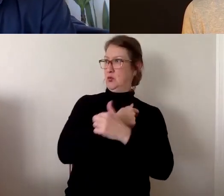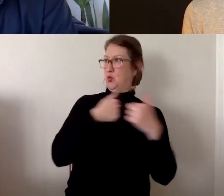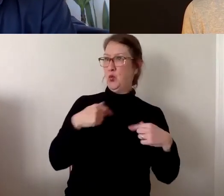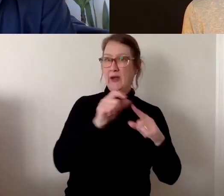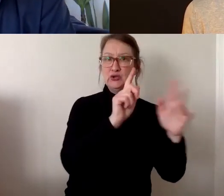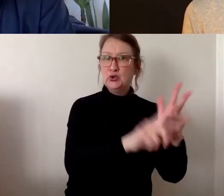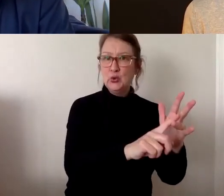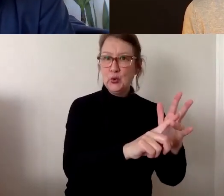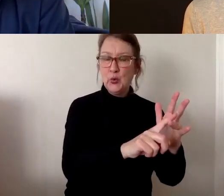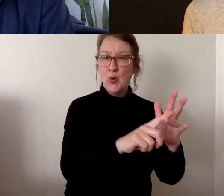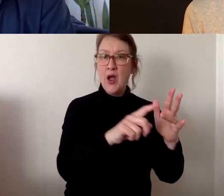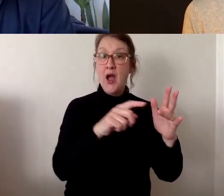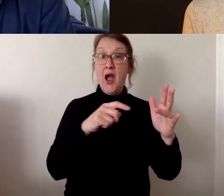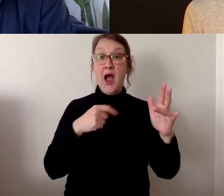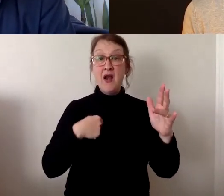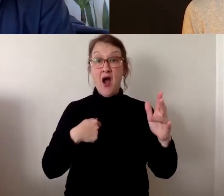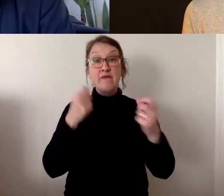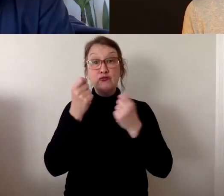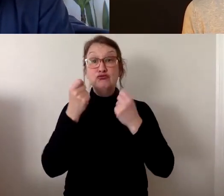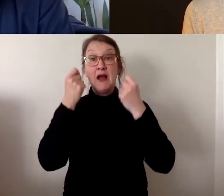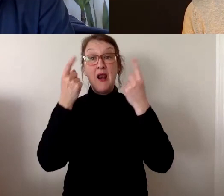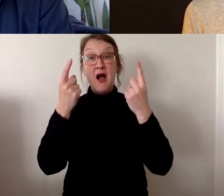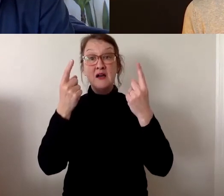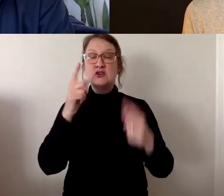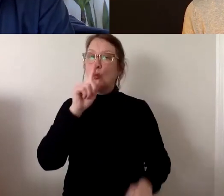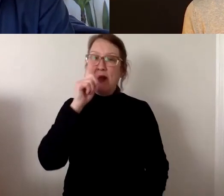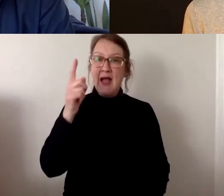very firmly to the belief that we can't invest this, nor can we adopt this.